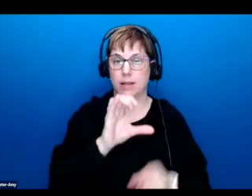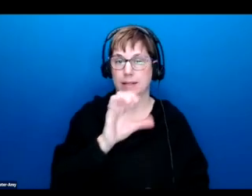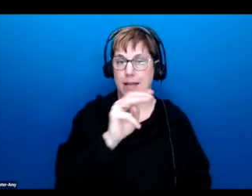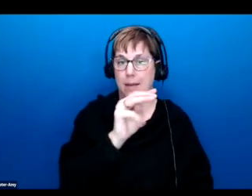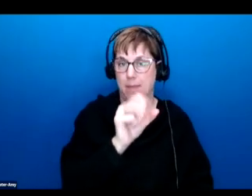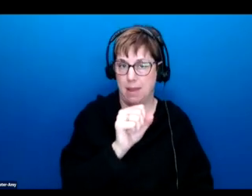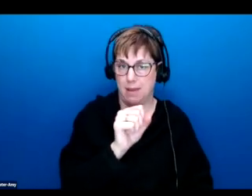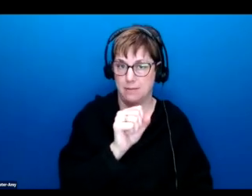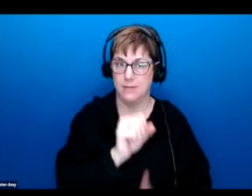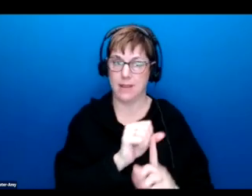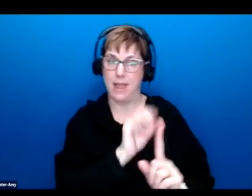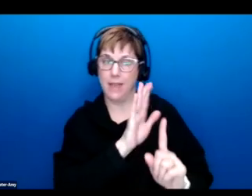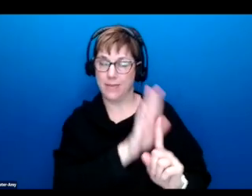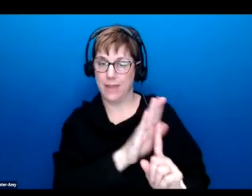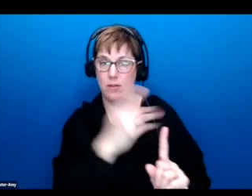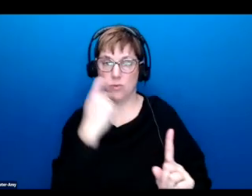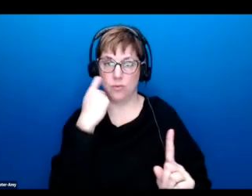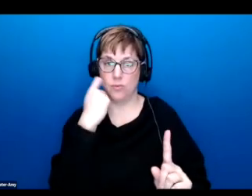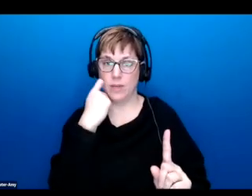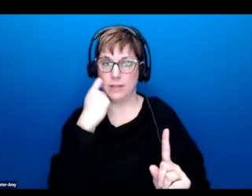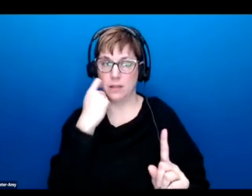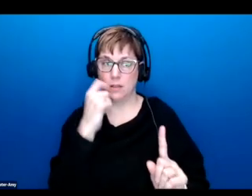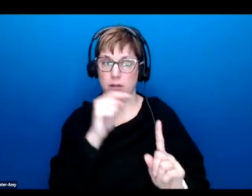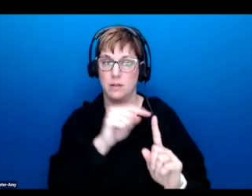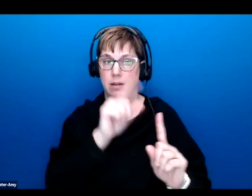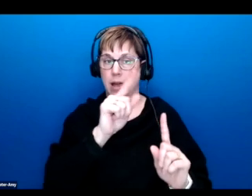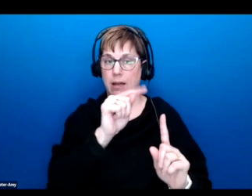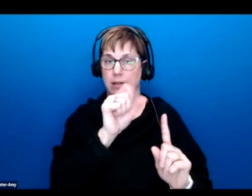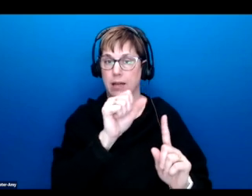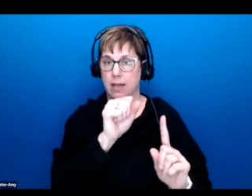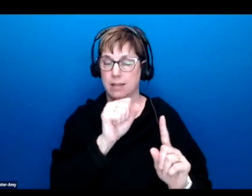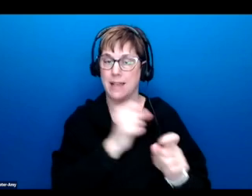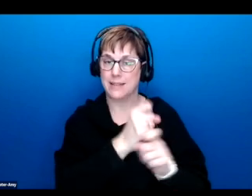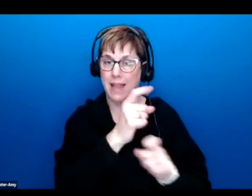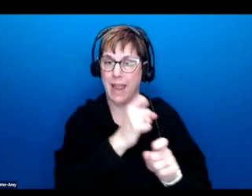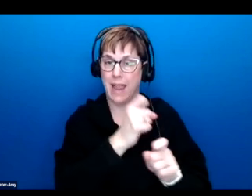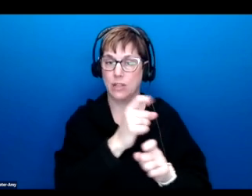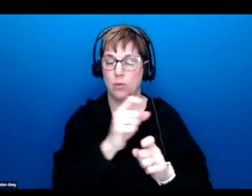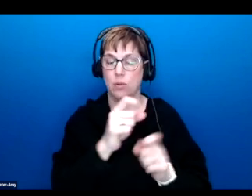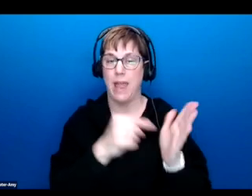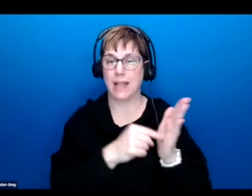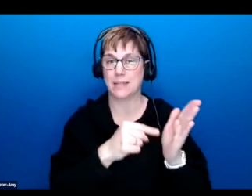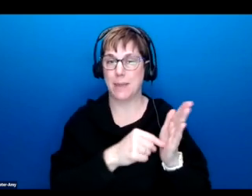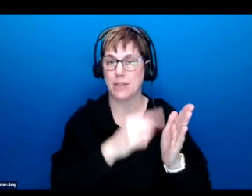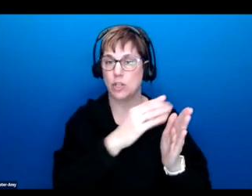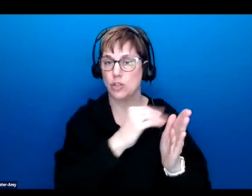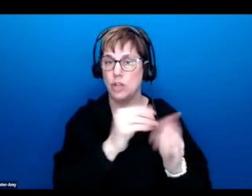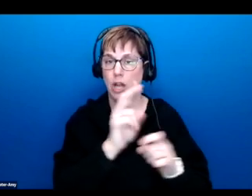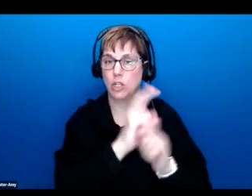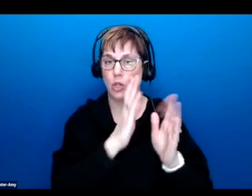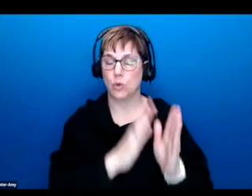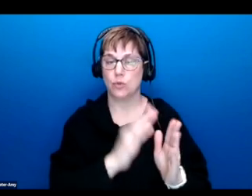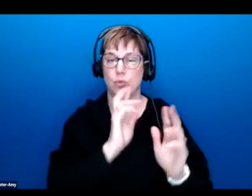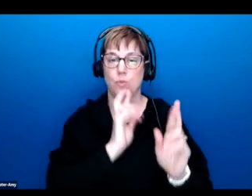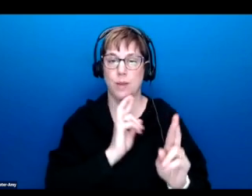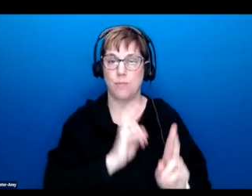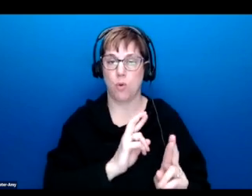their recent LTSS annual expenditure and user reports that are put together by Mathematica.